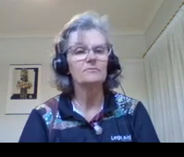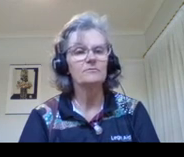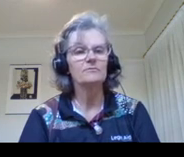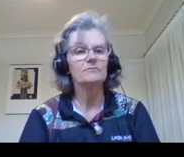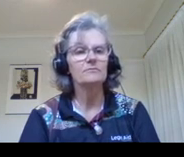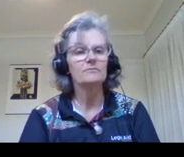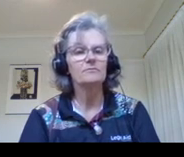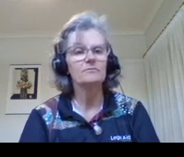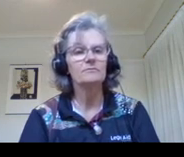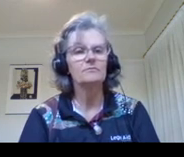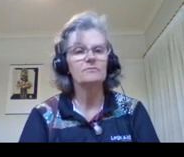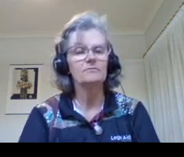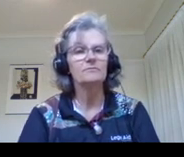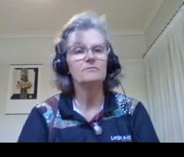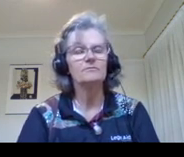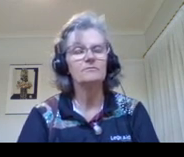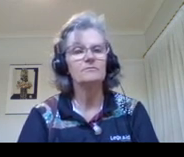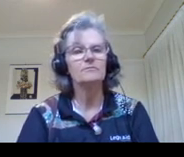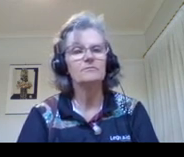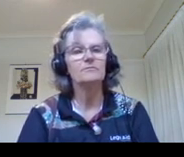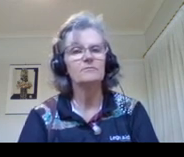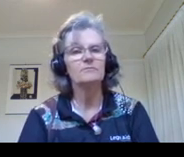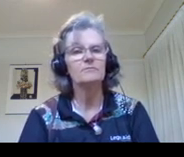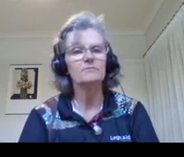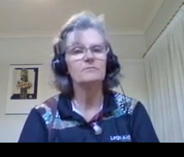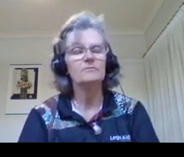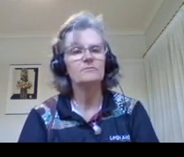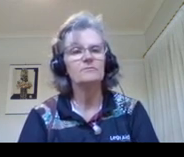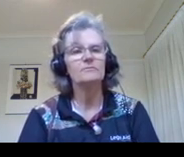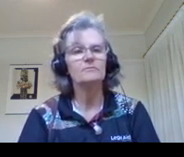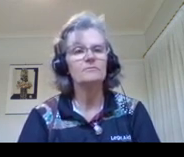point out to our audience as well that these are just the numbers that we are aware of